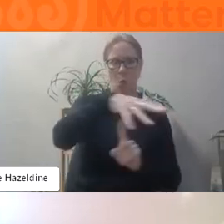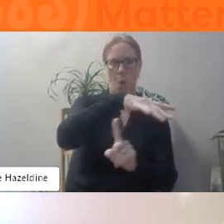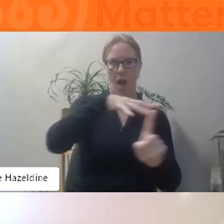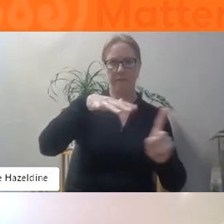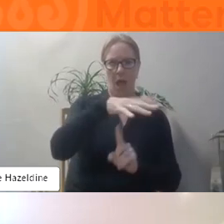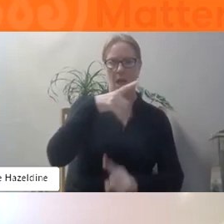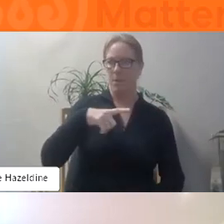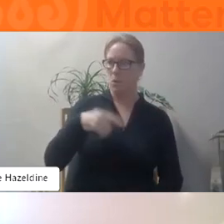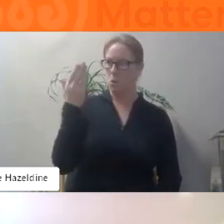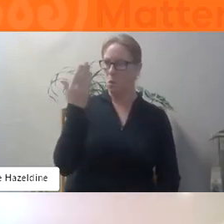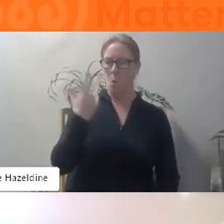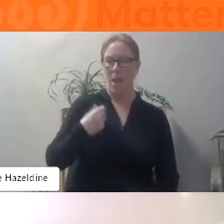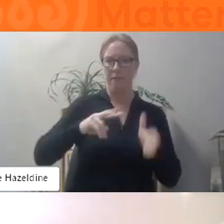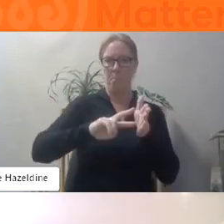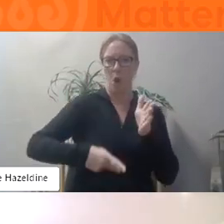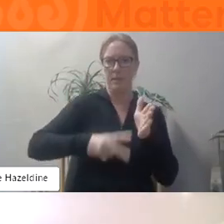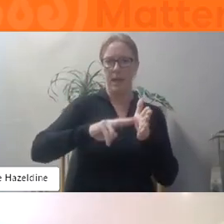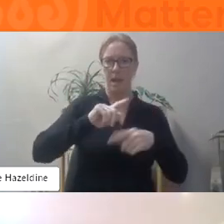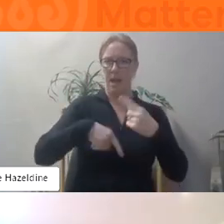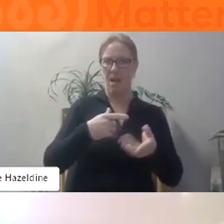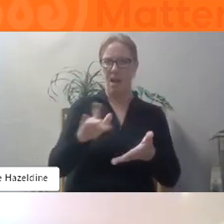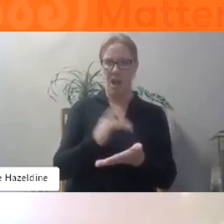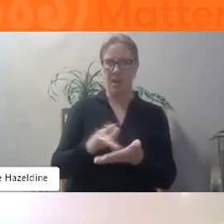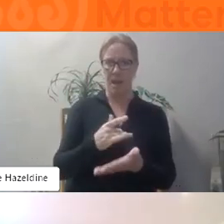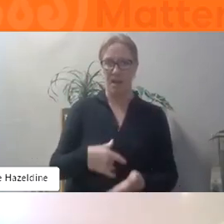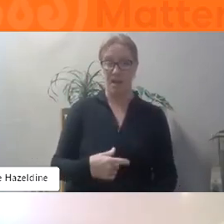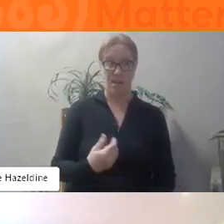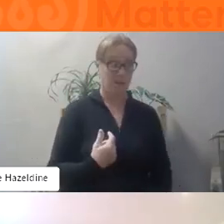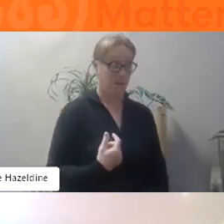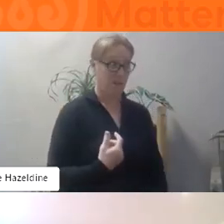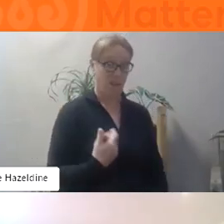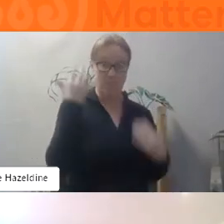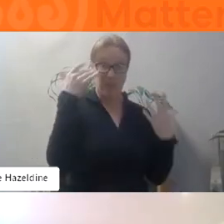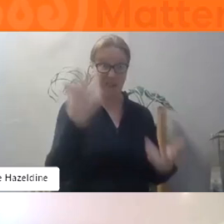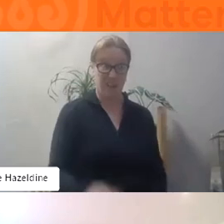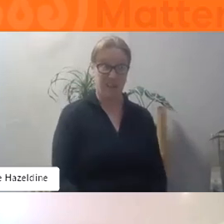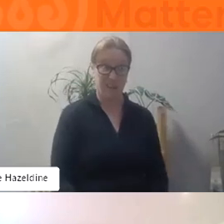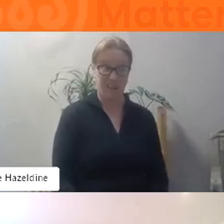a policy about using iPads. I'm thinking, well that really reflects